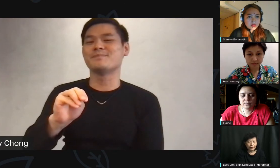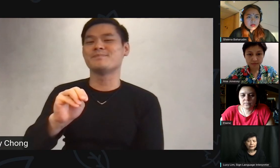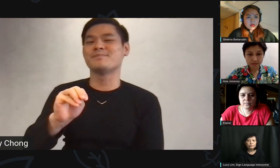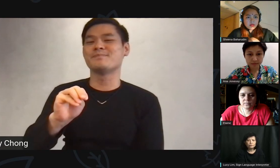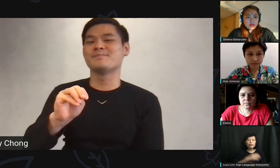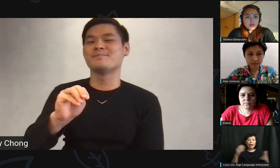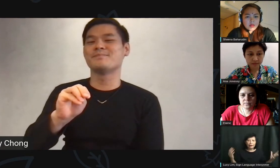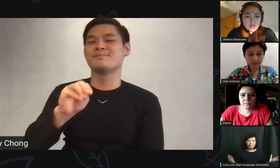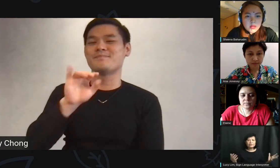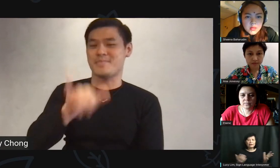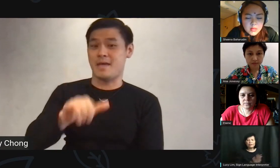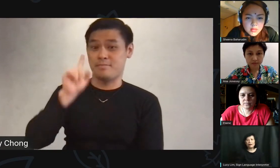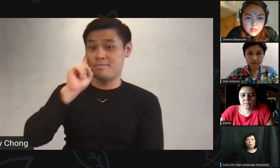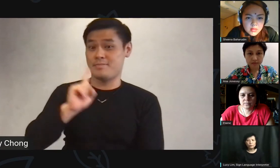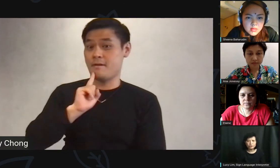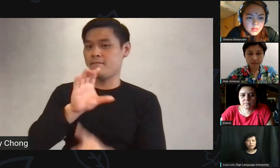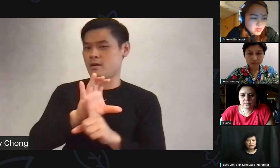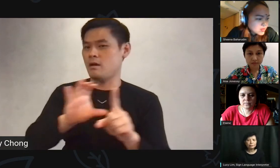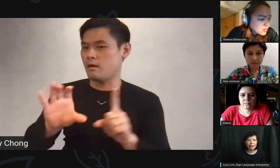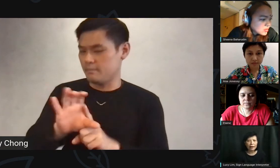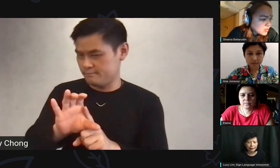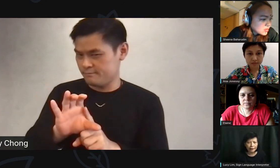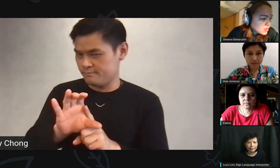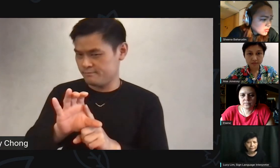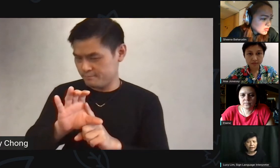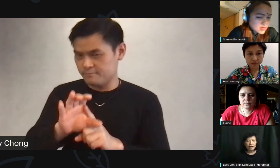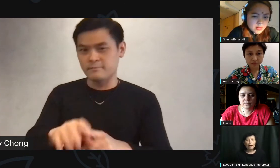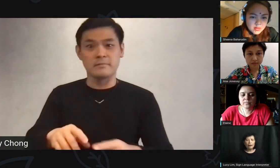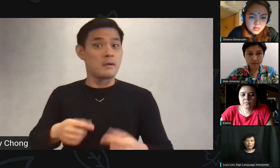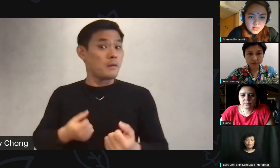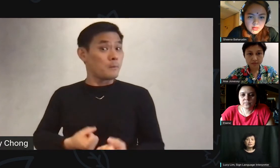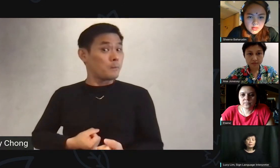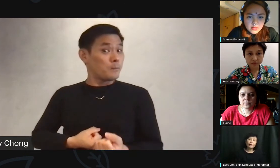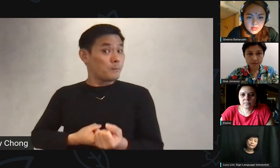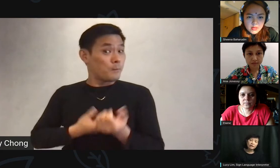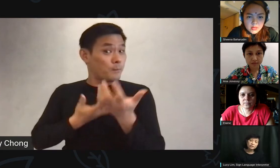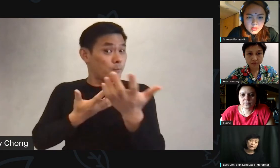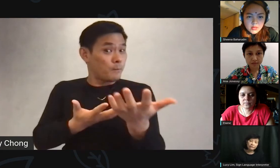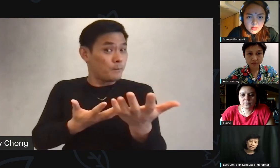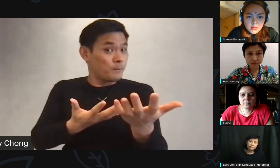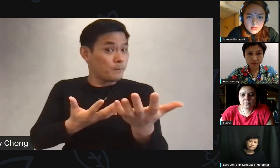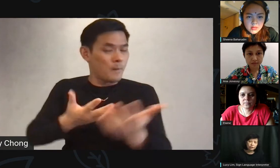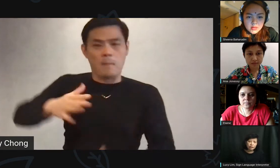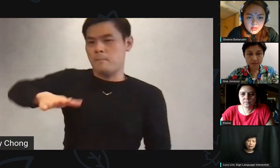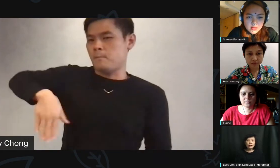And we have now which is the BIM and that’s part of our Deaf culture.